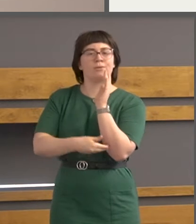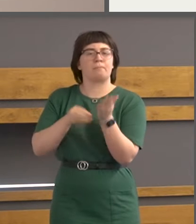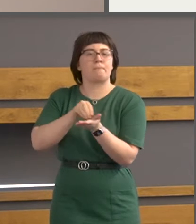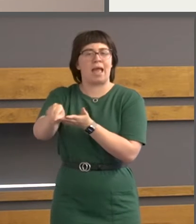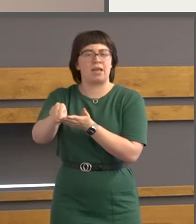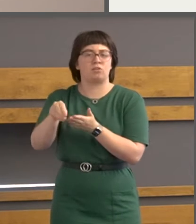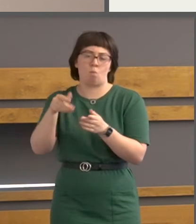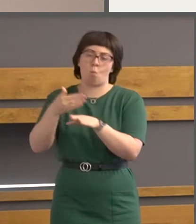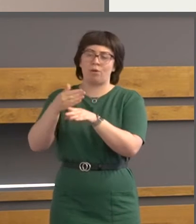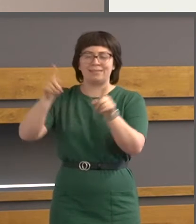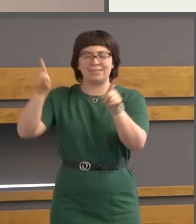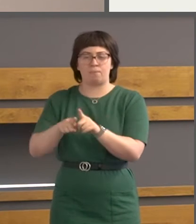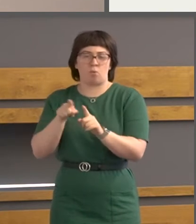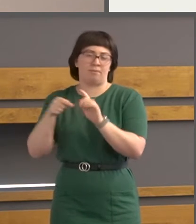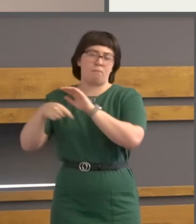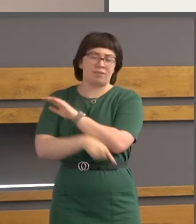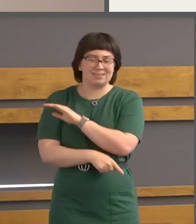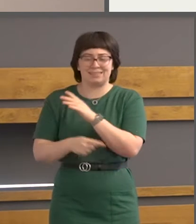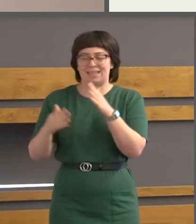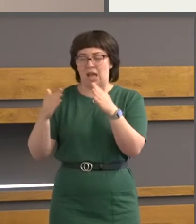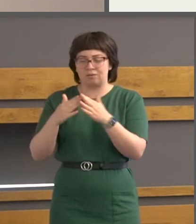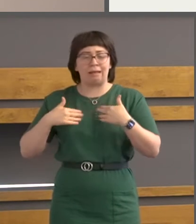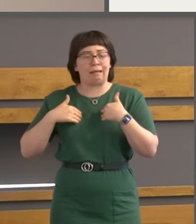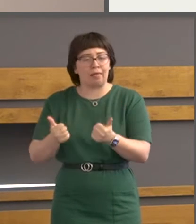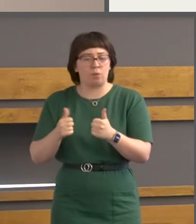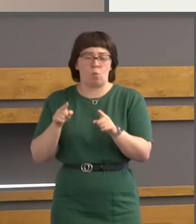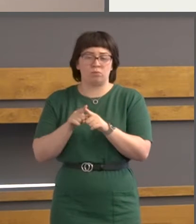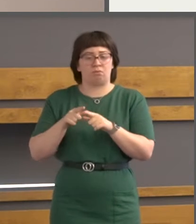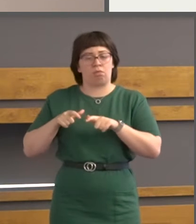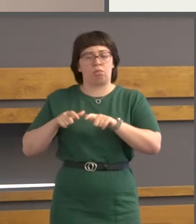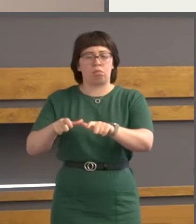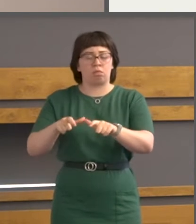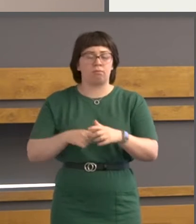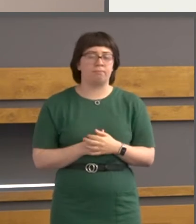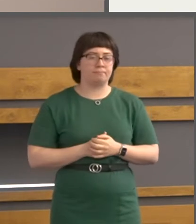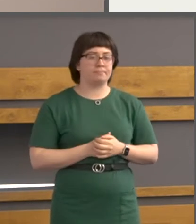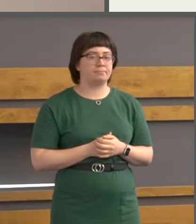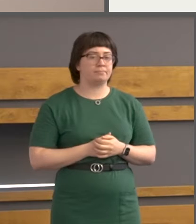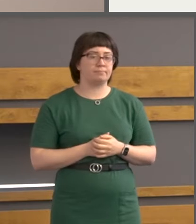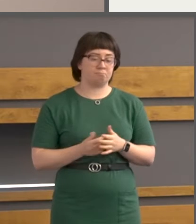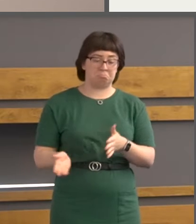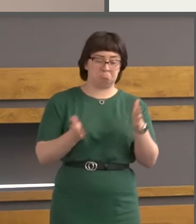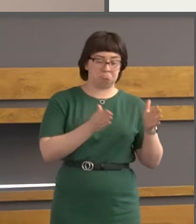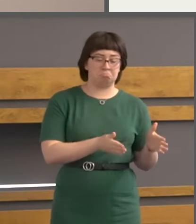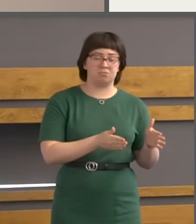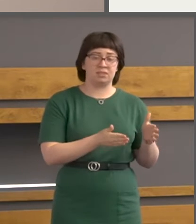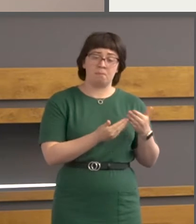which is seen through their poverty, housing, health, and chronic indebtedness. On the other side, there was more protection